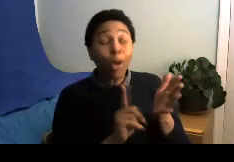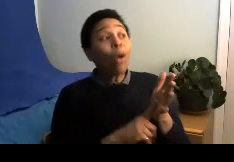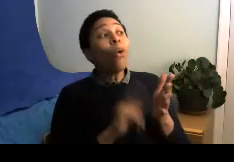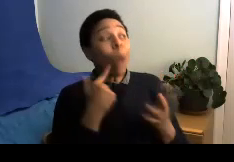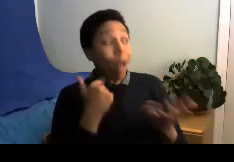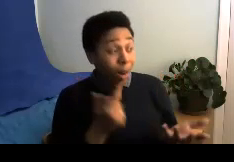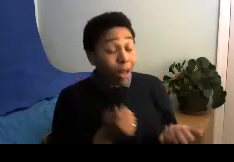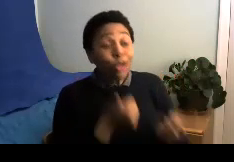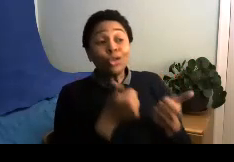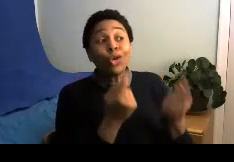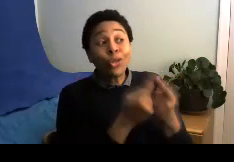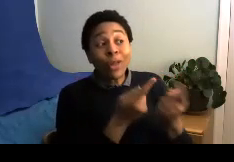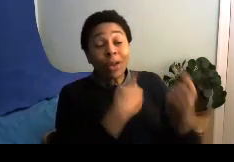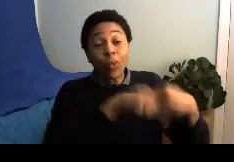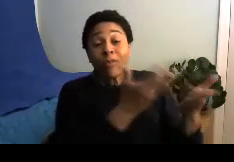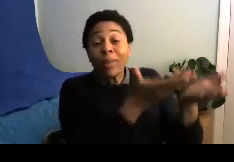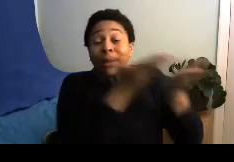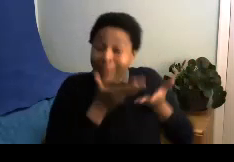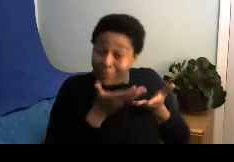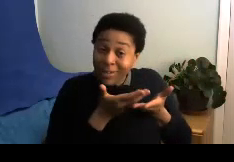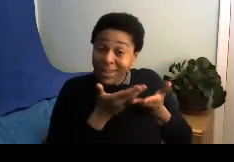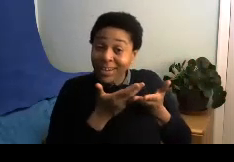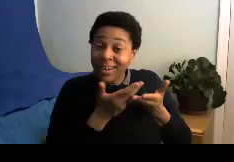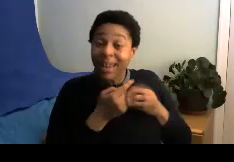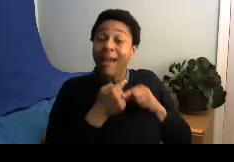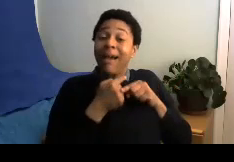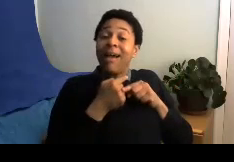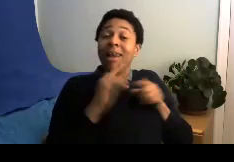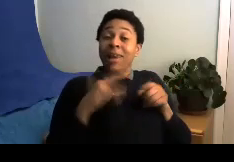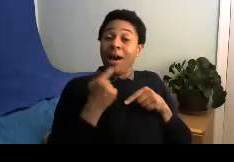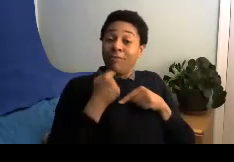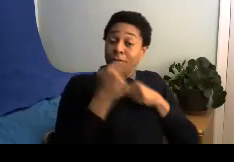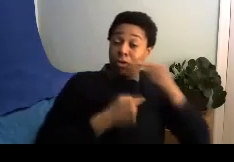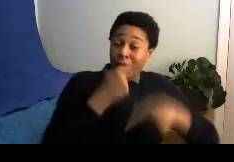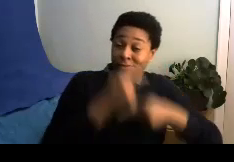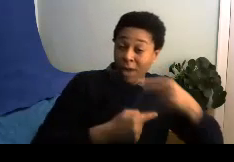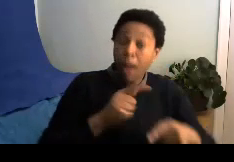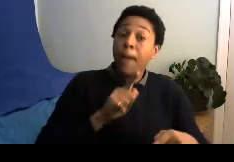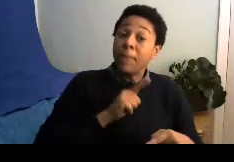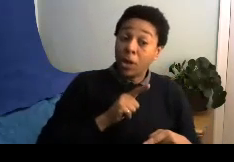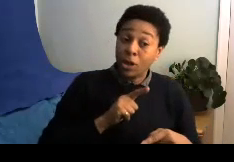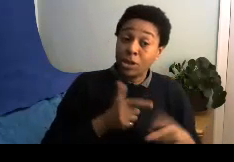gonna take a thousand years to bury all those people that... thanks. Great.